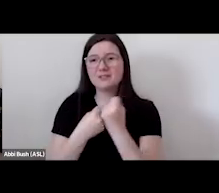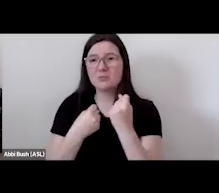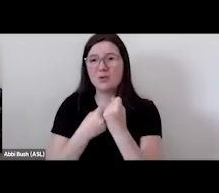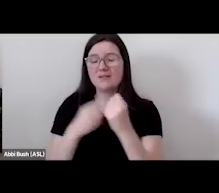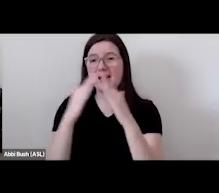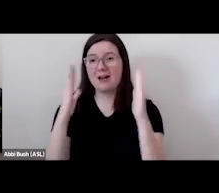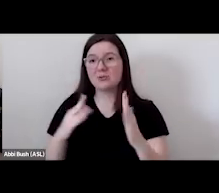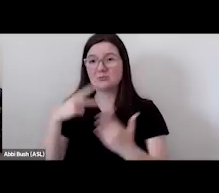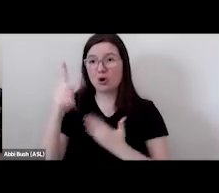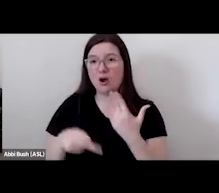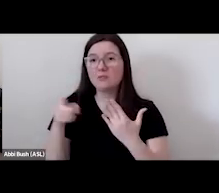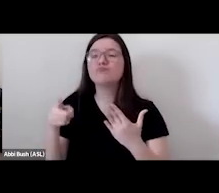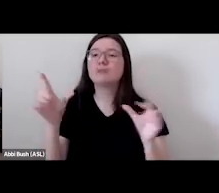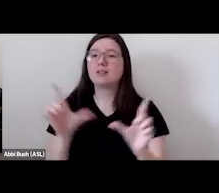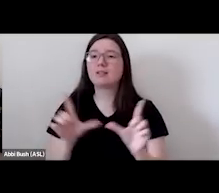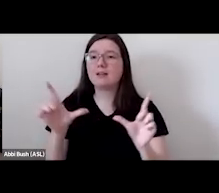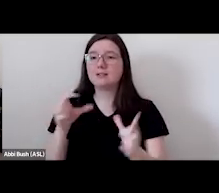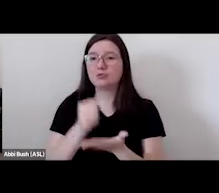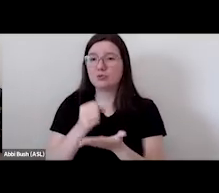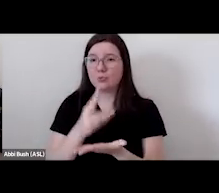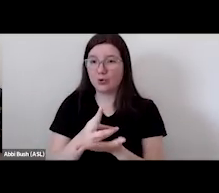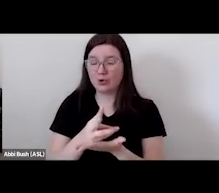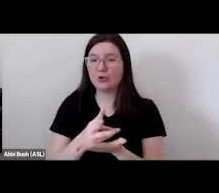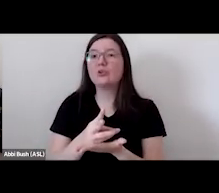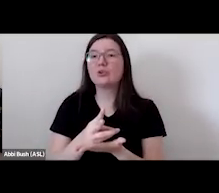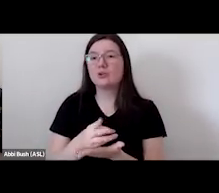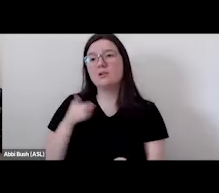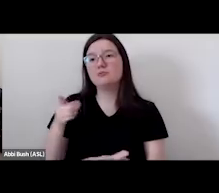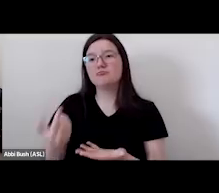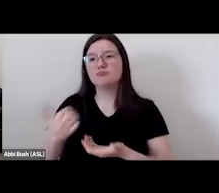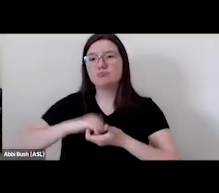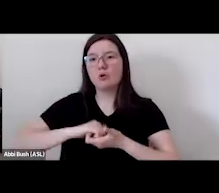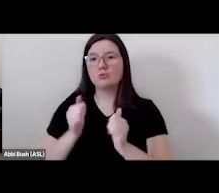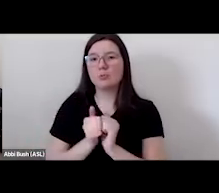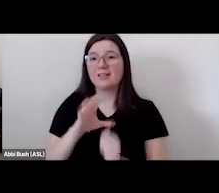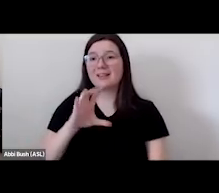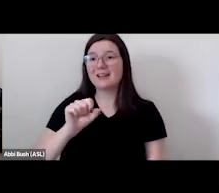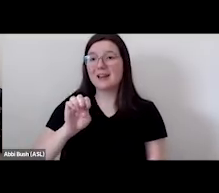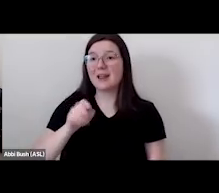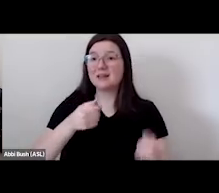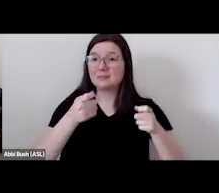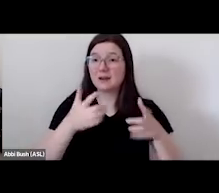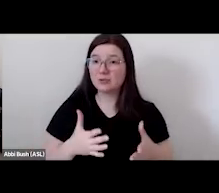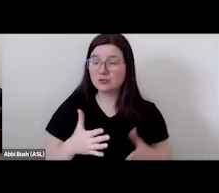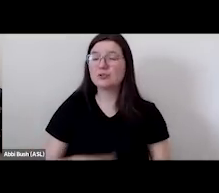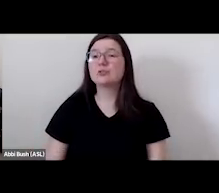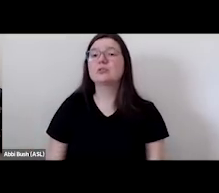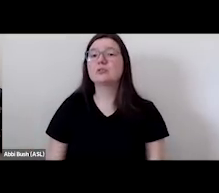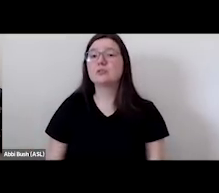and in her clinical role at Pine Street Inn she partners with case managers, property managers and outside providers to maintain housing for folks